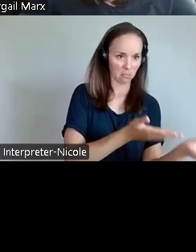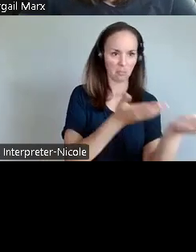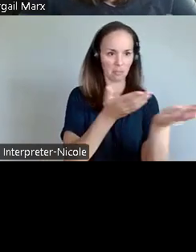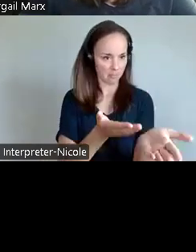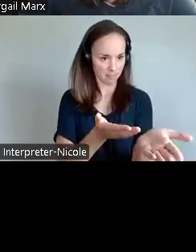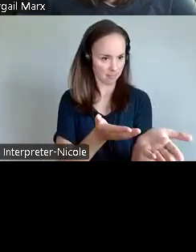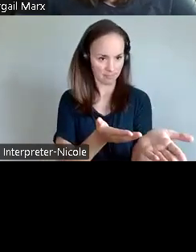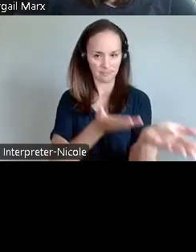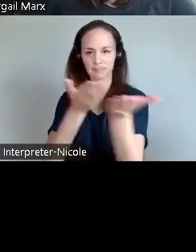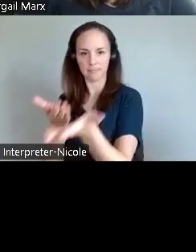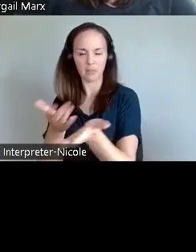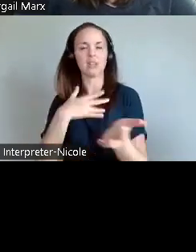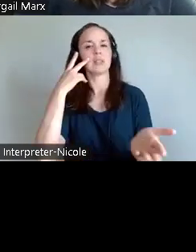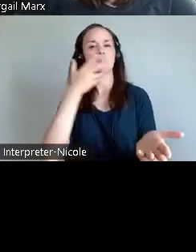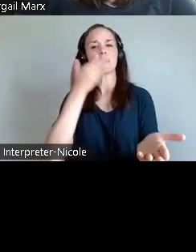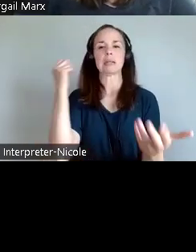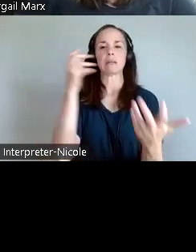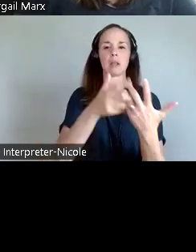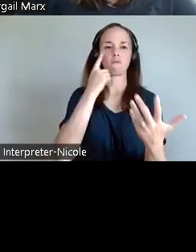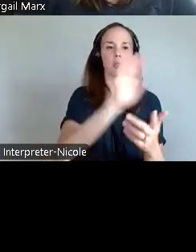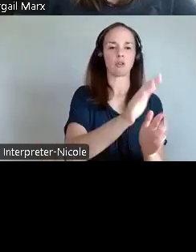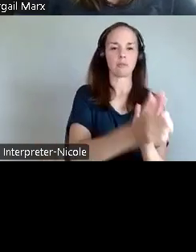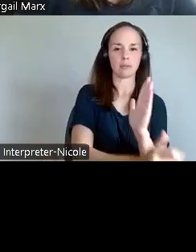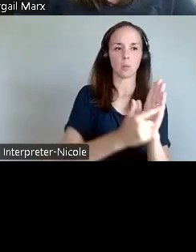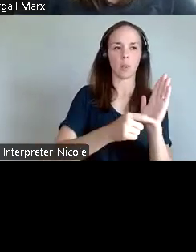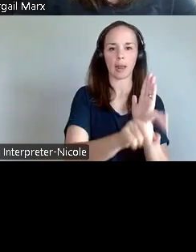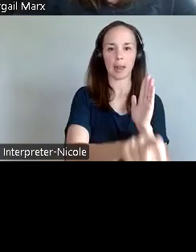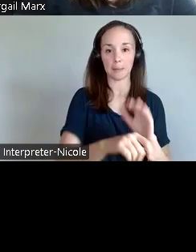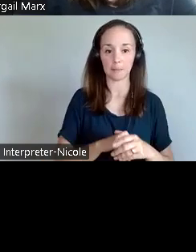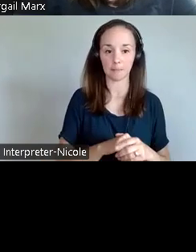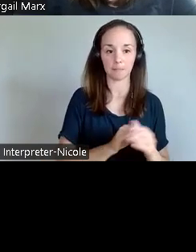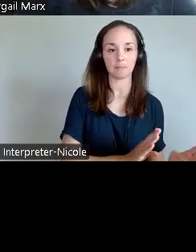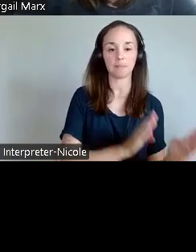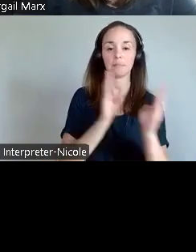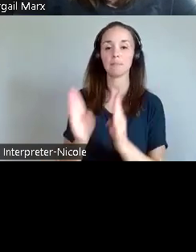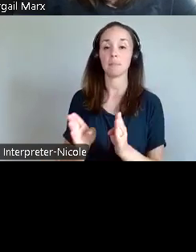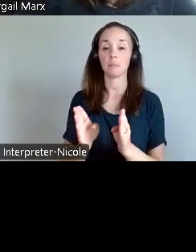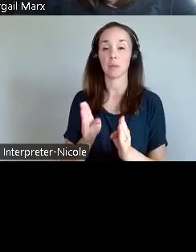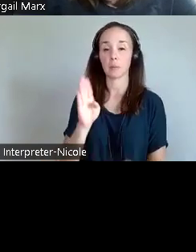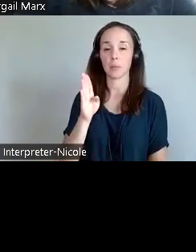best match for the clients' skills and needs. Then you might move into a rental phase.